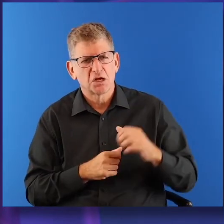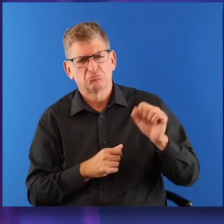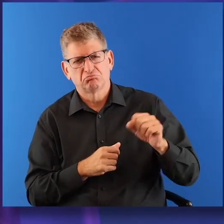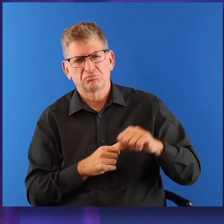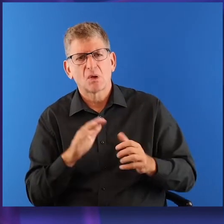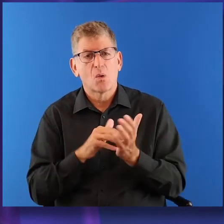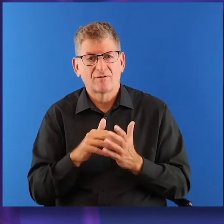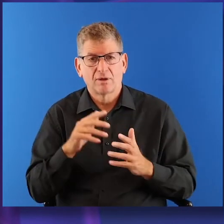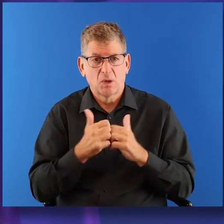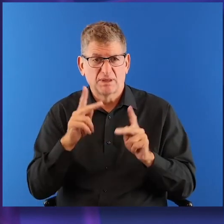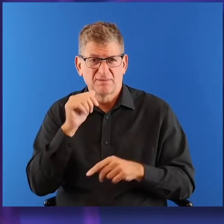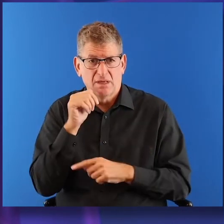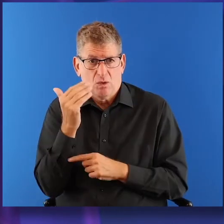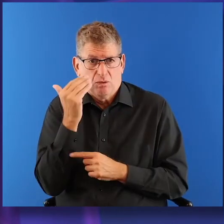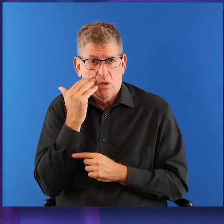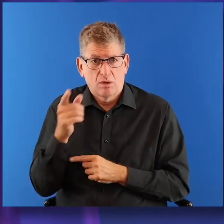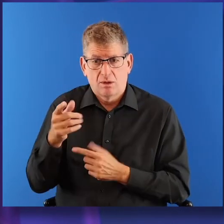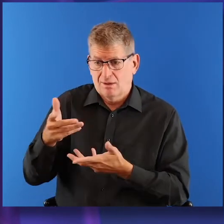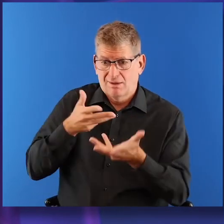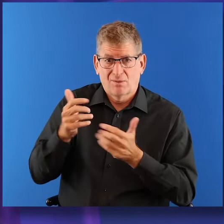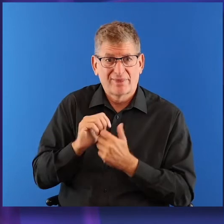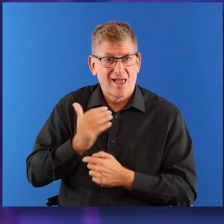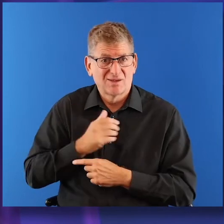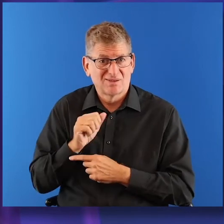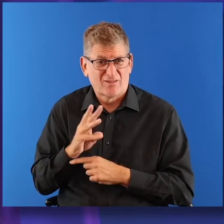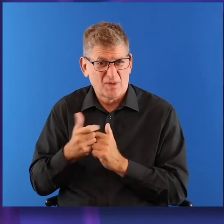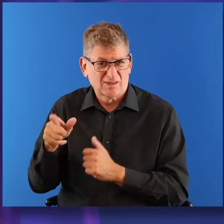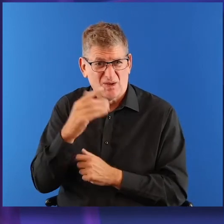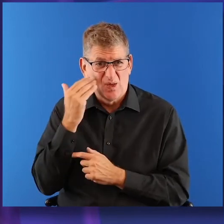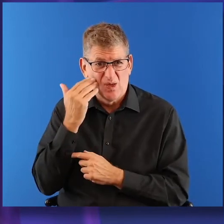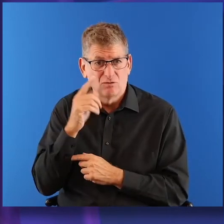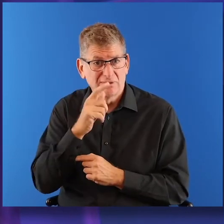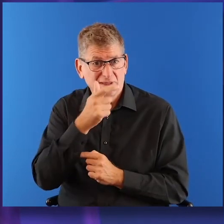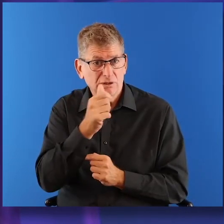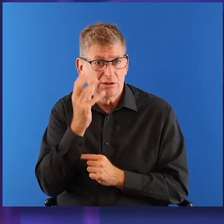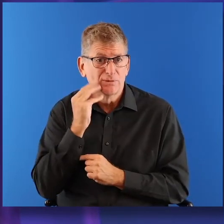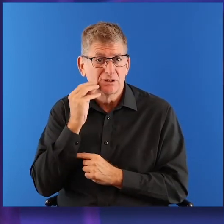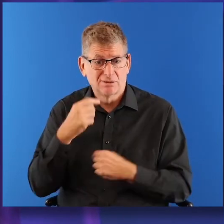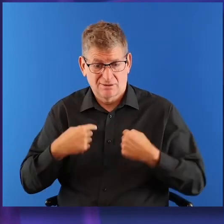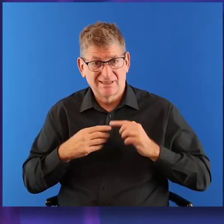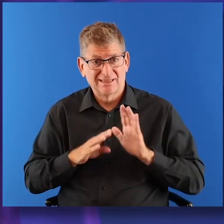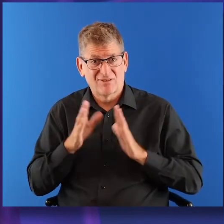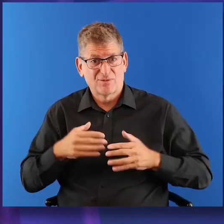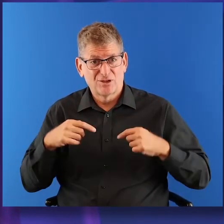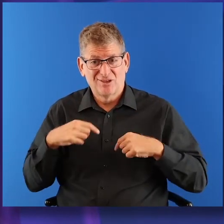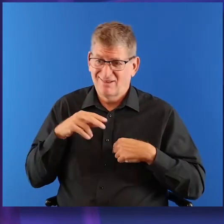don't even know when they're interacting with our software. It's just an interesting experience as a developer here.